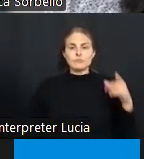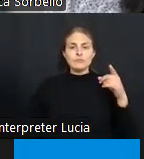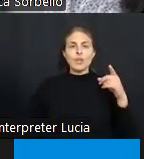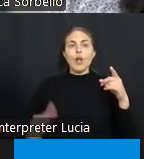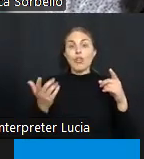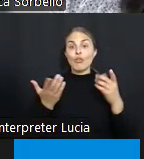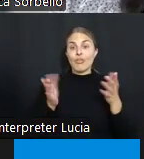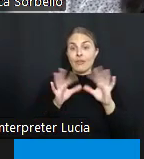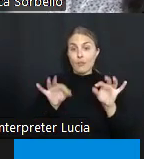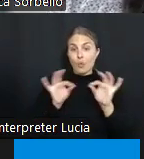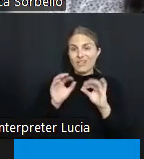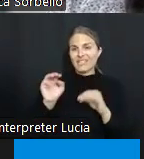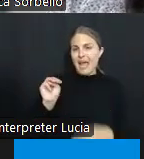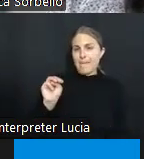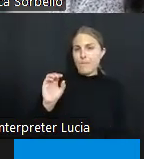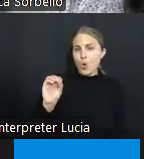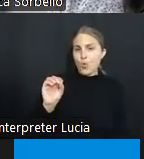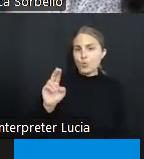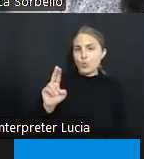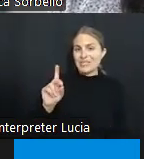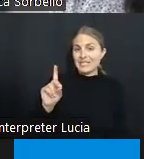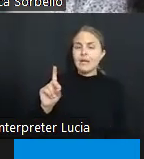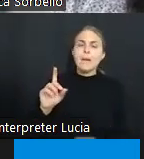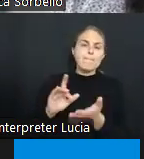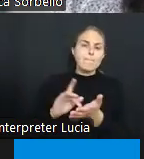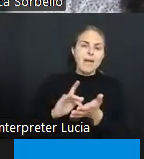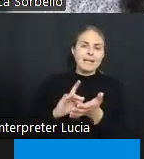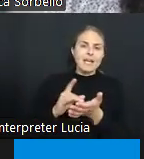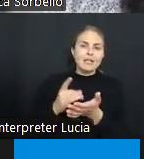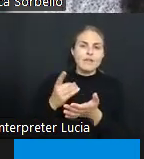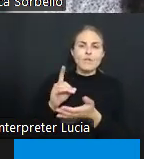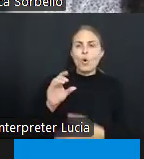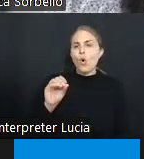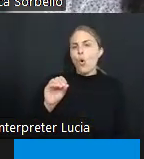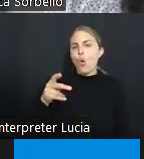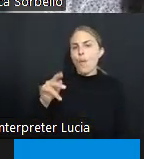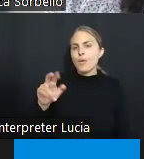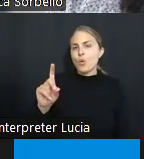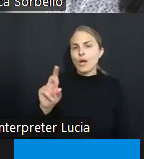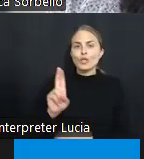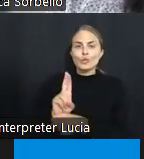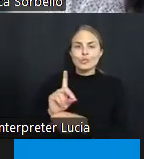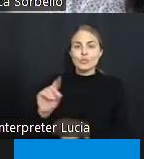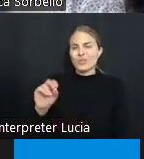use disorder